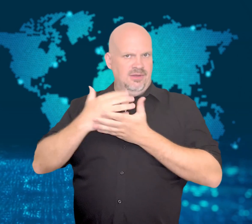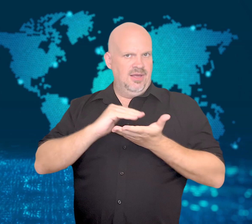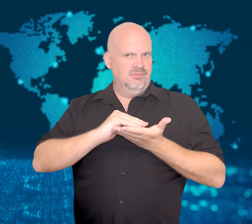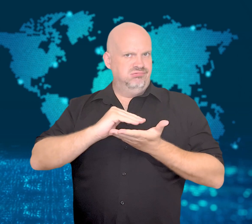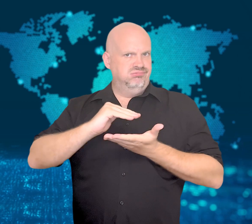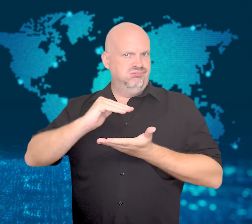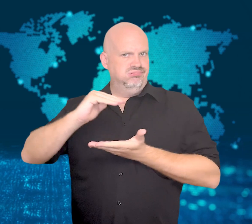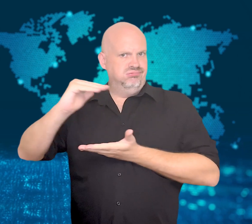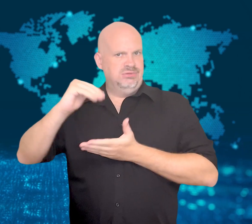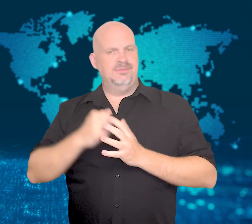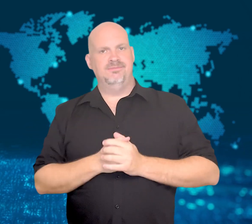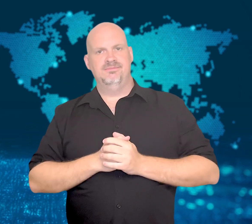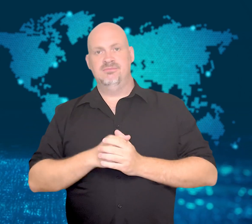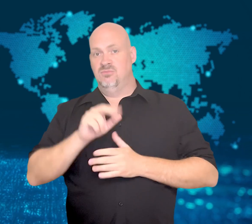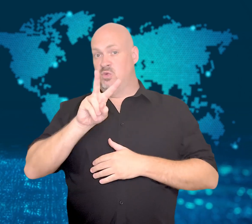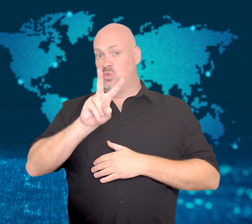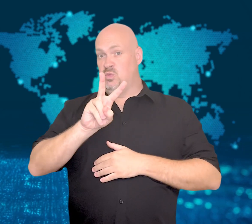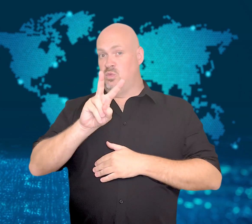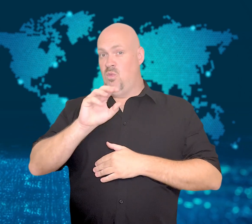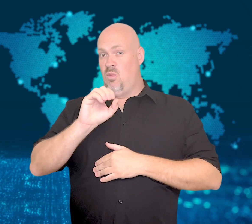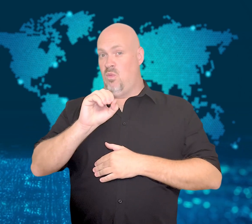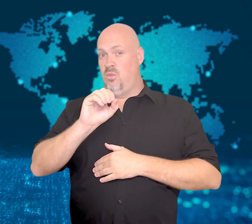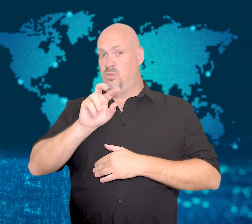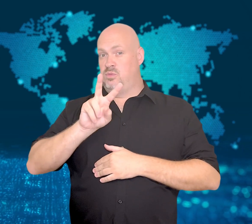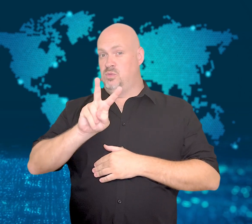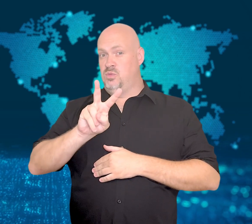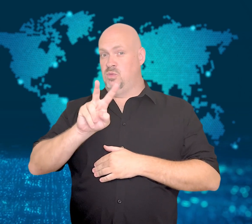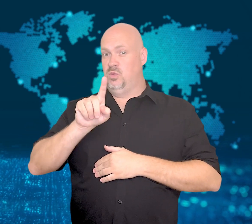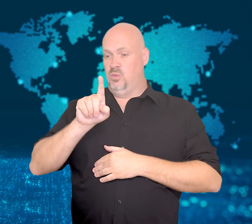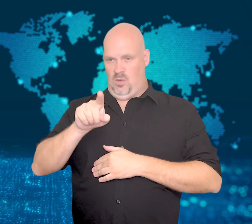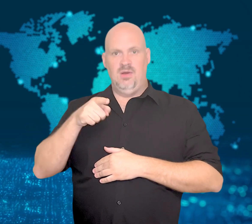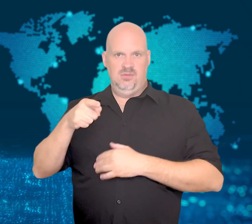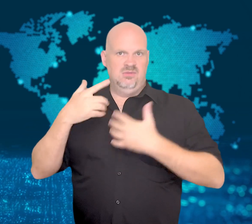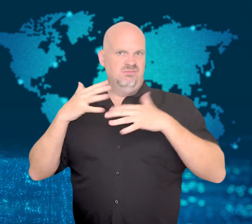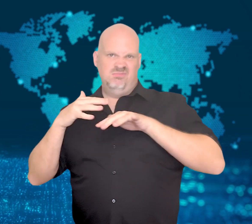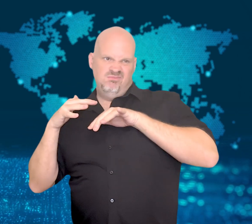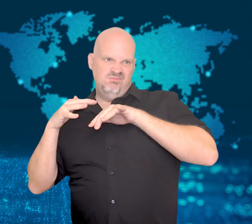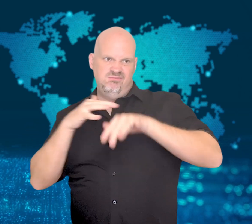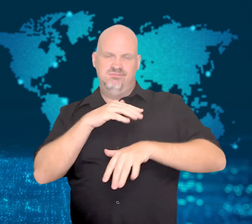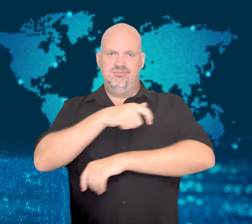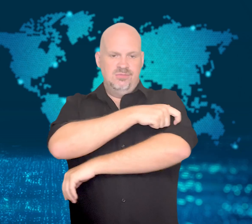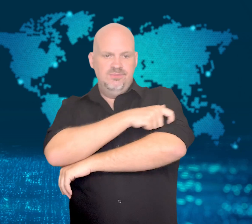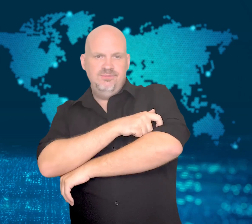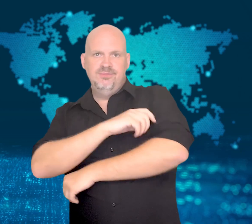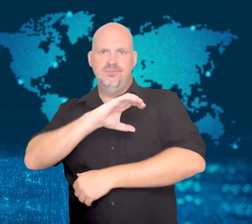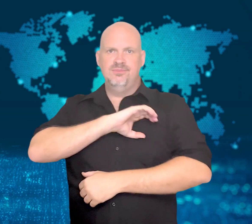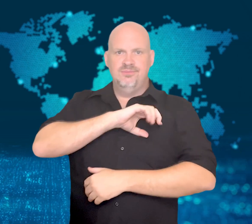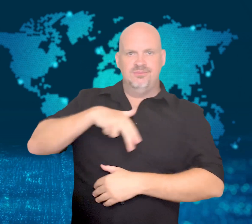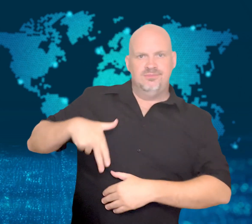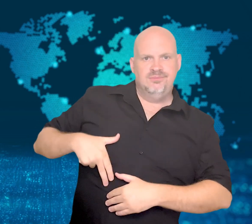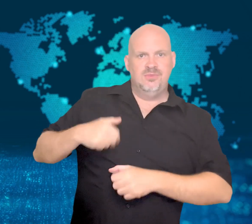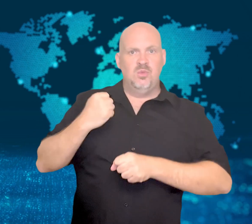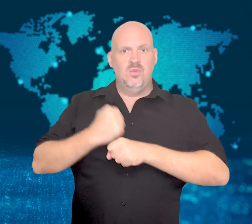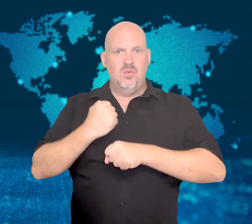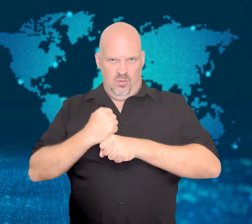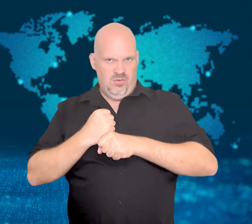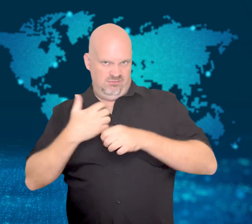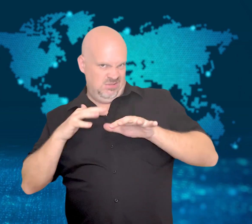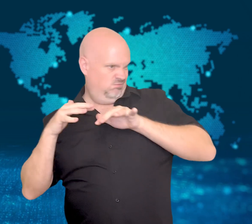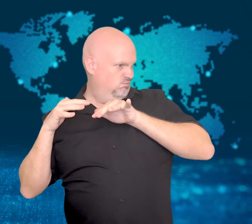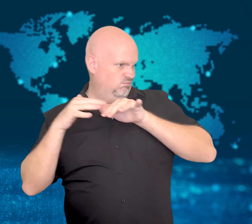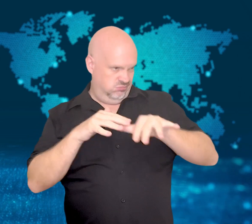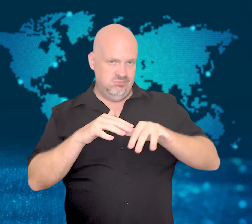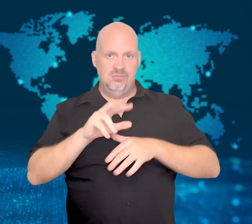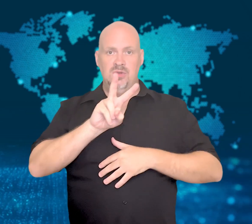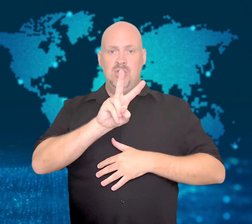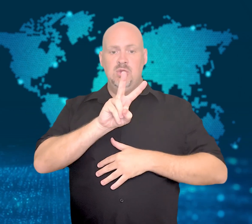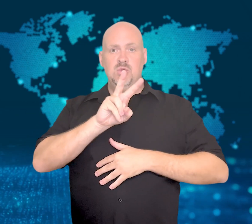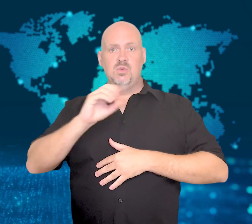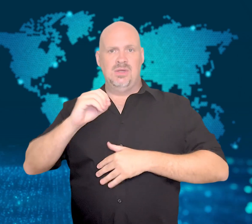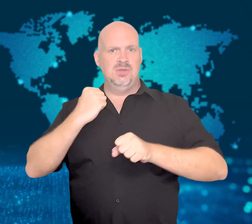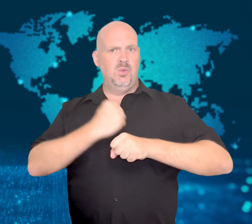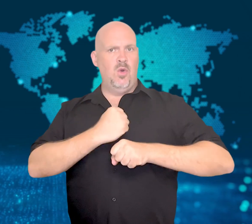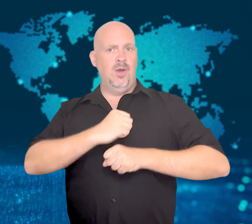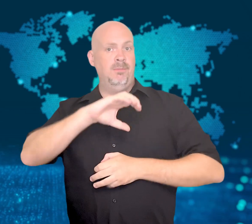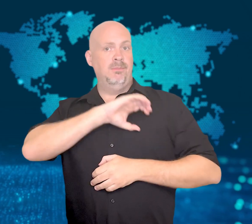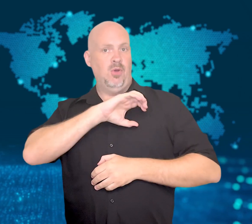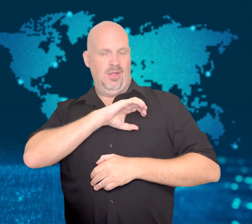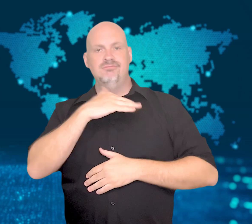The IPOB has become more violent over the last year.